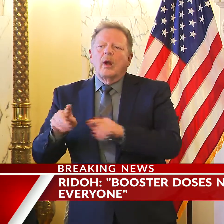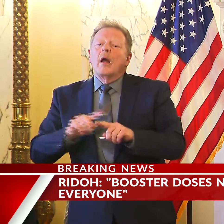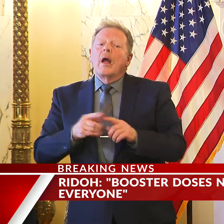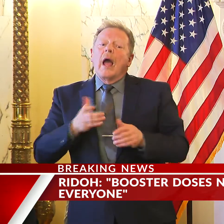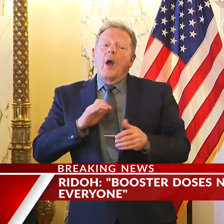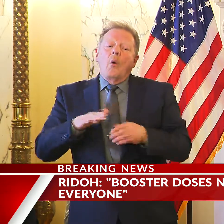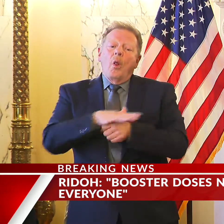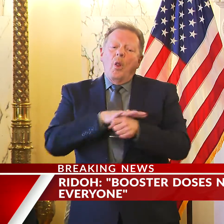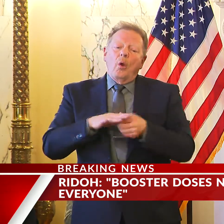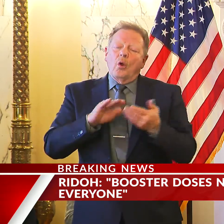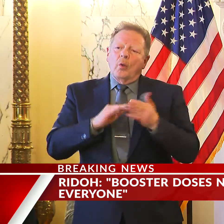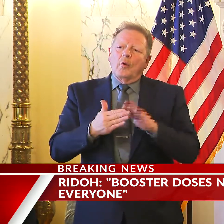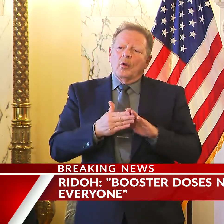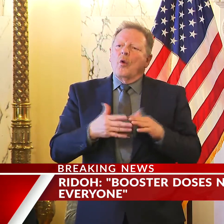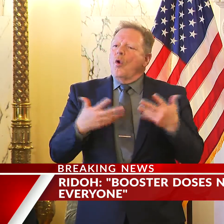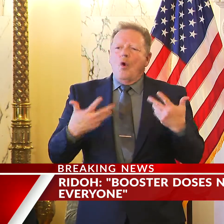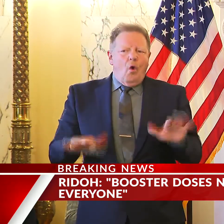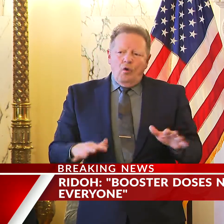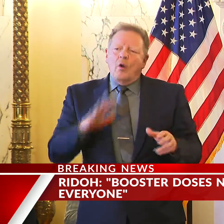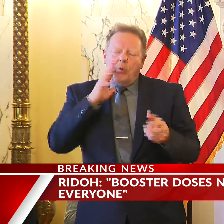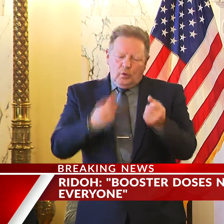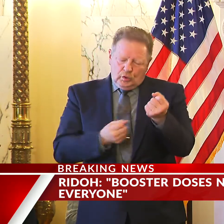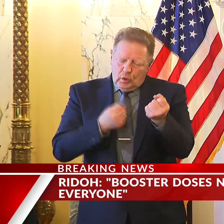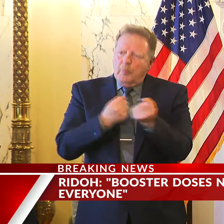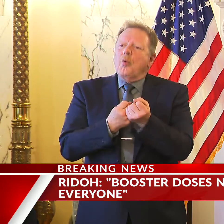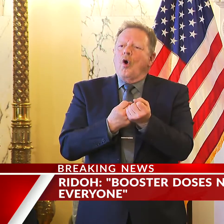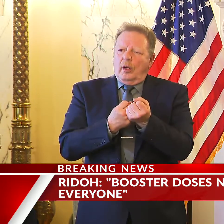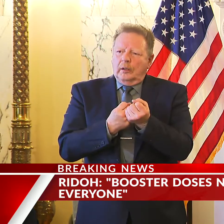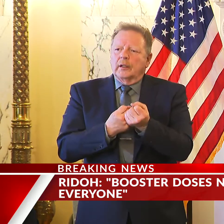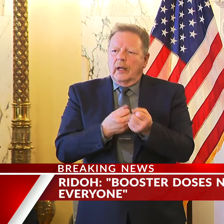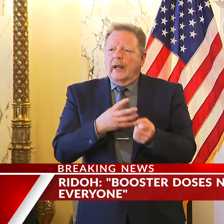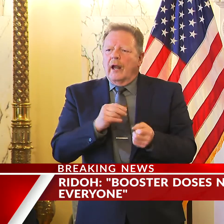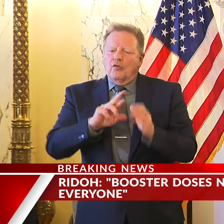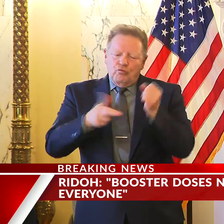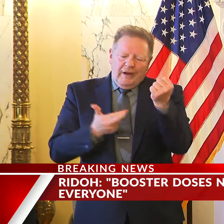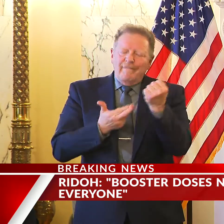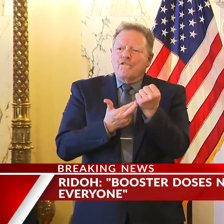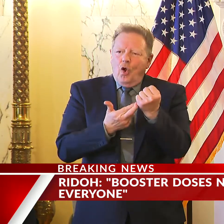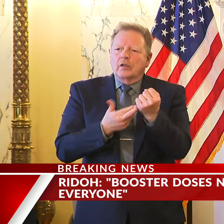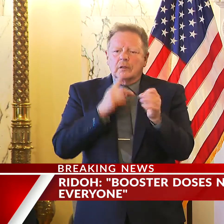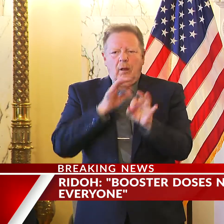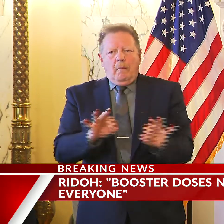TO GET THE BOOSTER SHOT IS GOING TO BE THE. AND I THINK THAT WELL INDICATION SAYS THAT